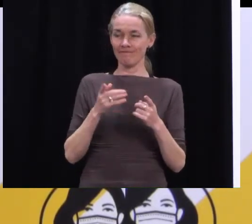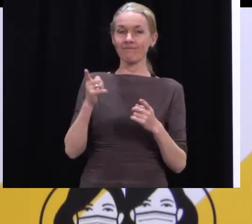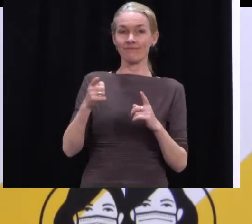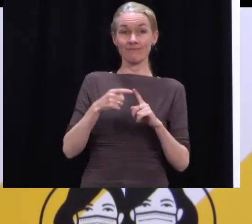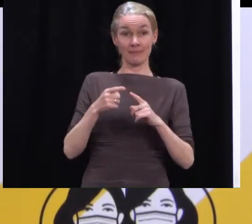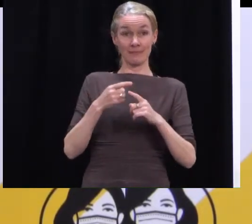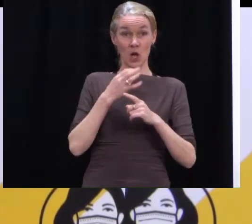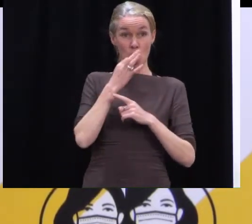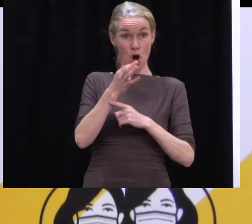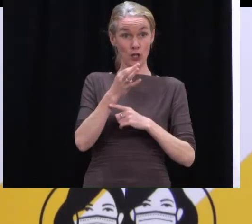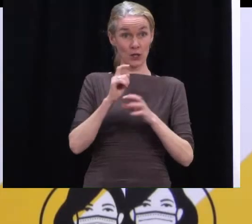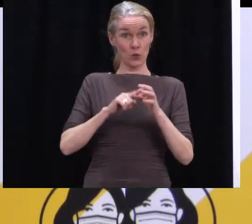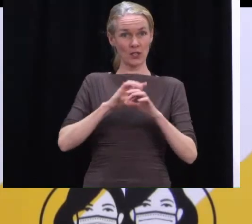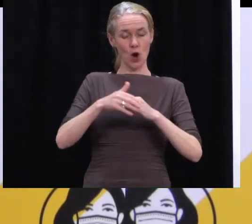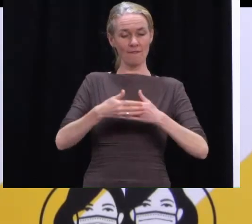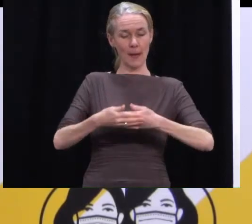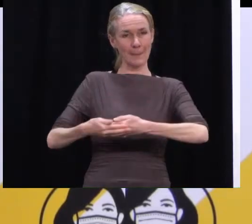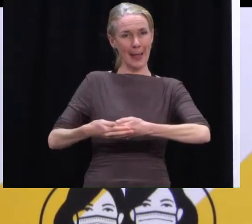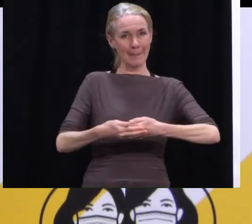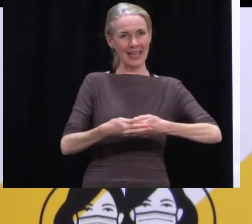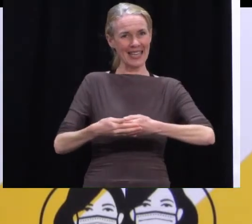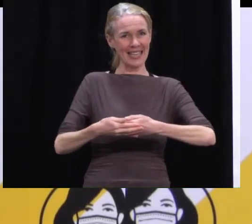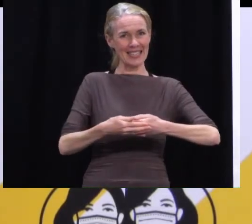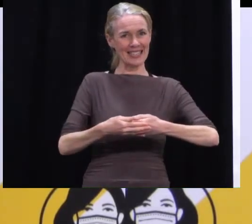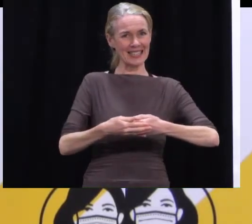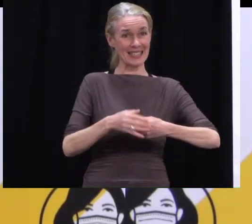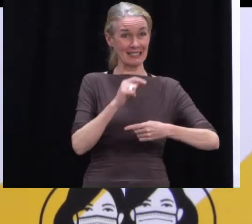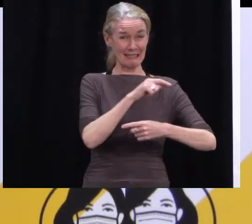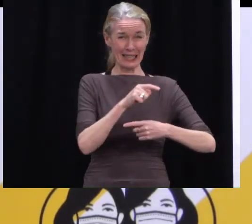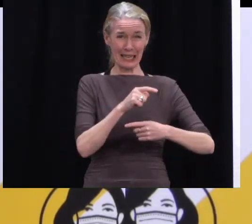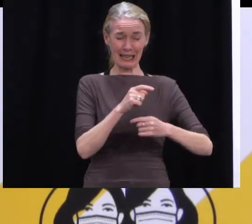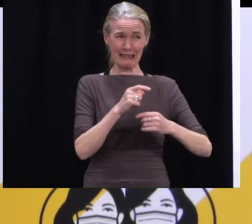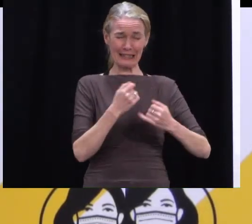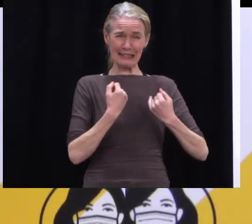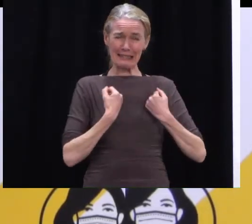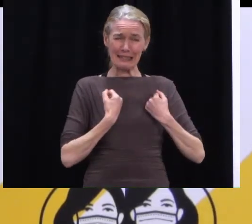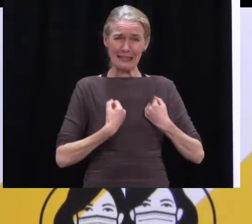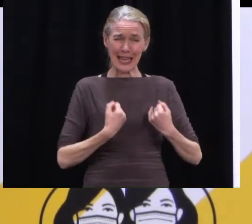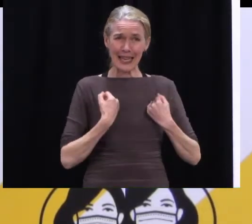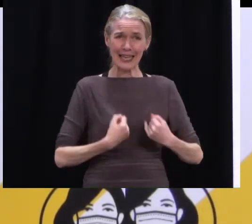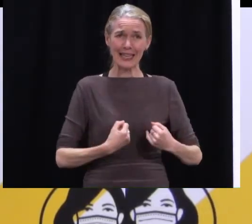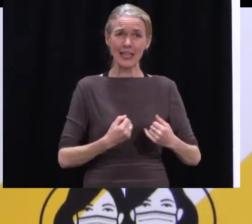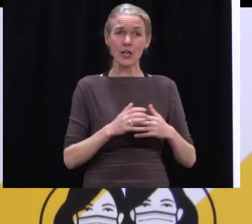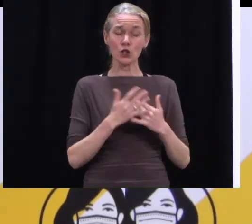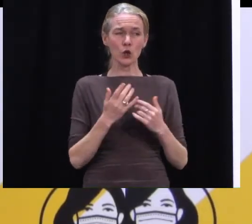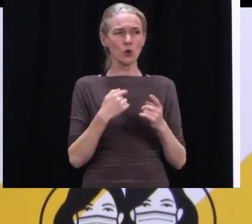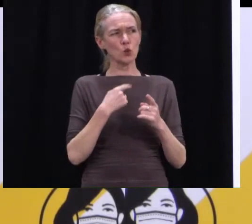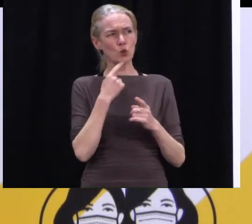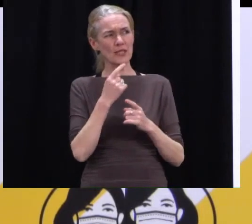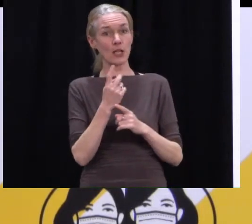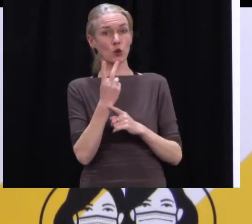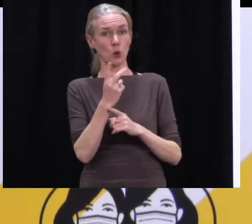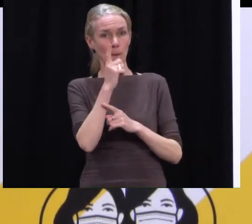online or call the dedicated